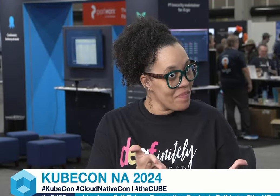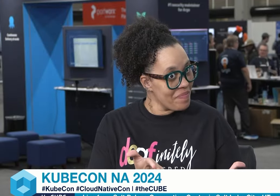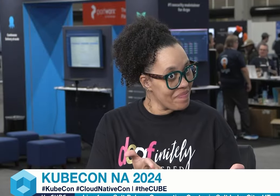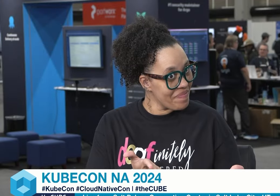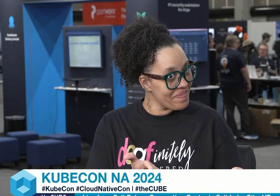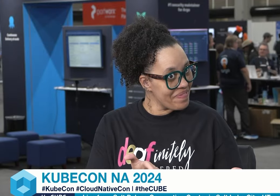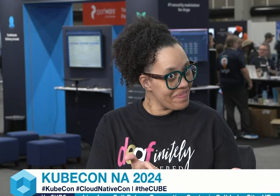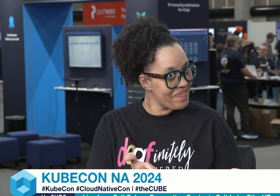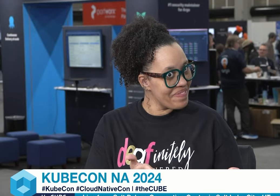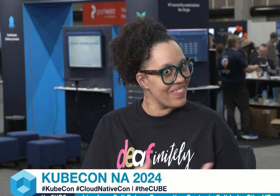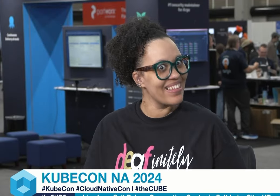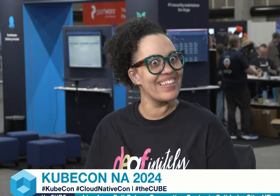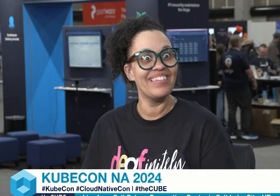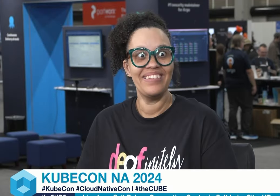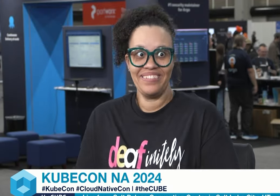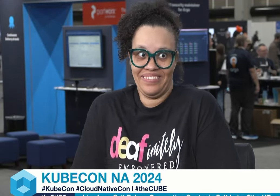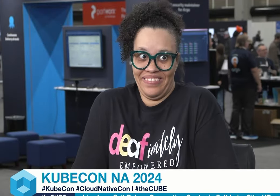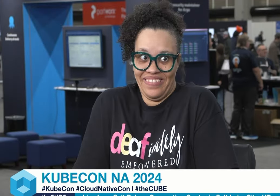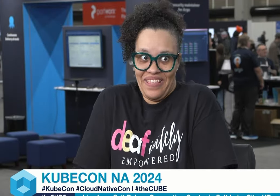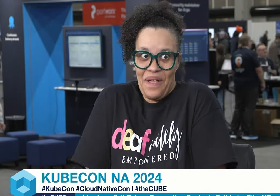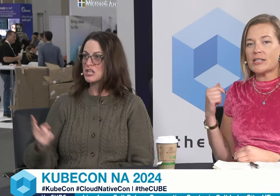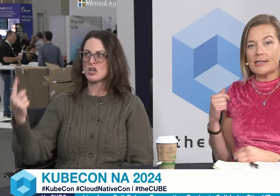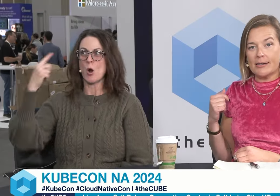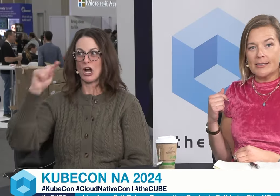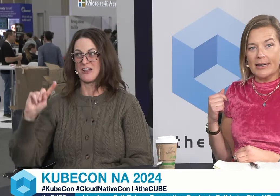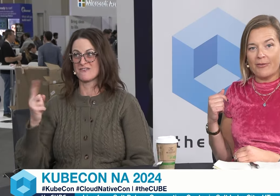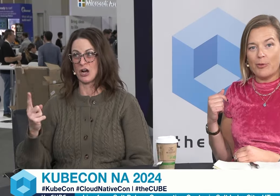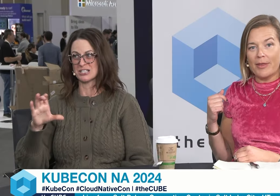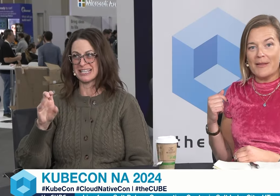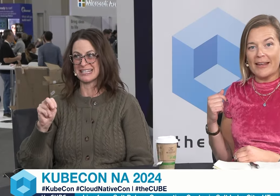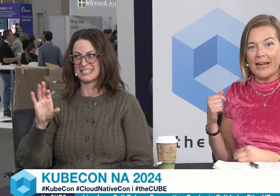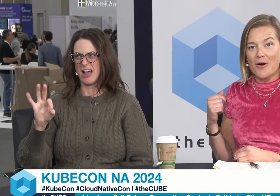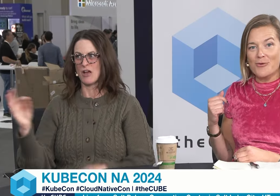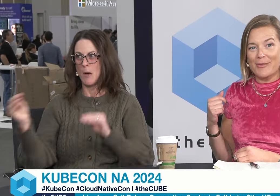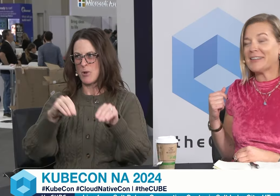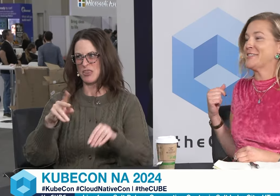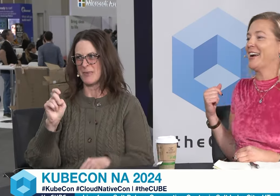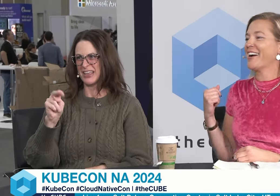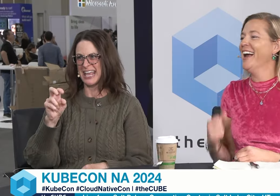That's awesome. - You heard it first CNCF. Put them in the keynote room next year.